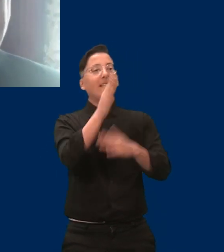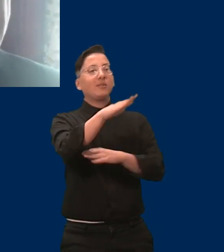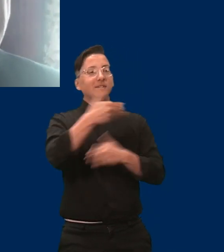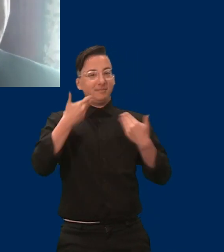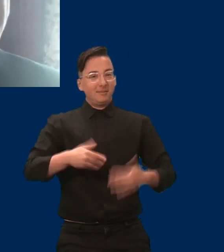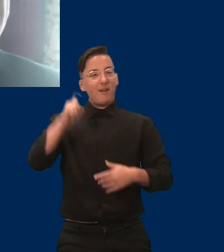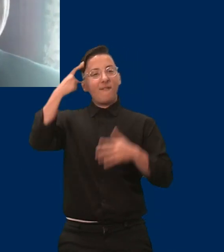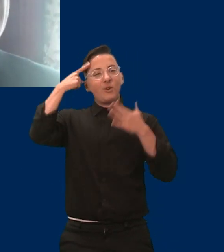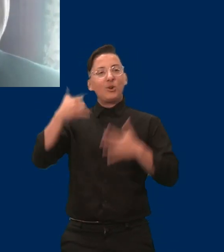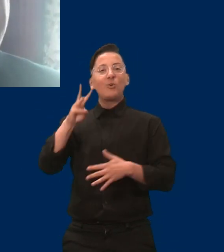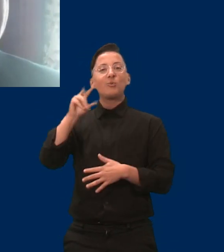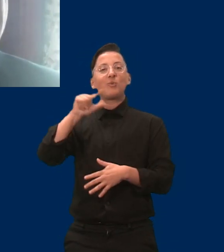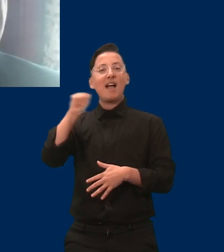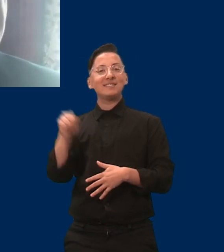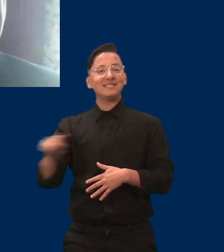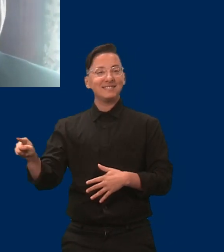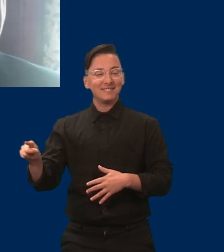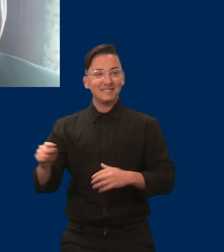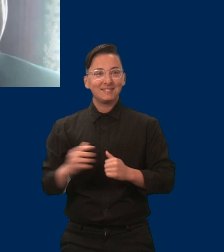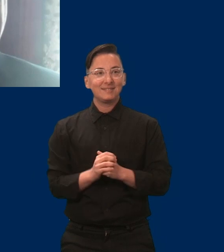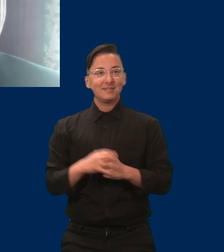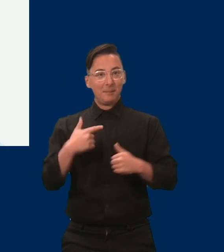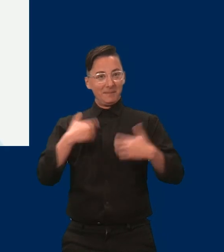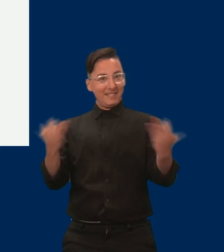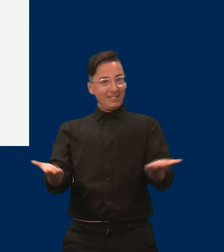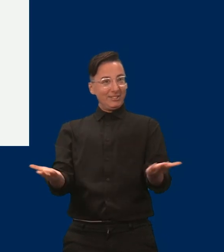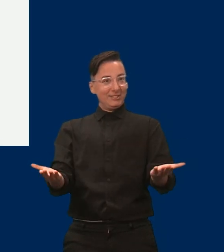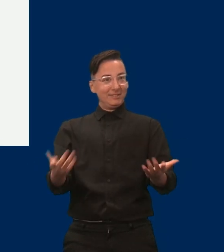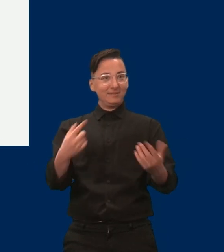I'm speaking to you from my office in the capitol.